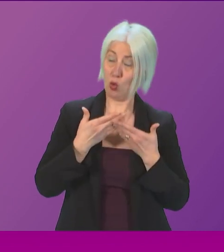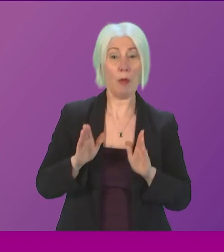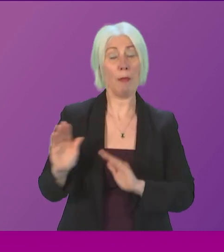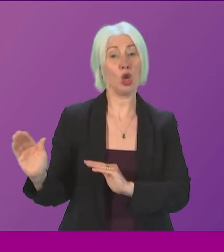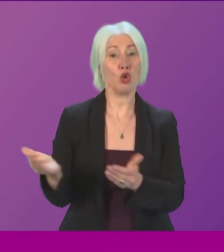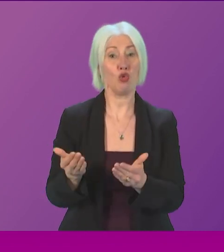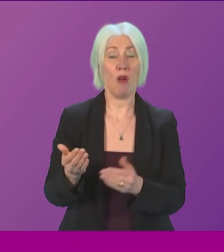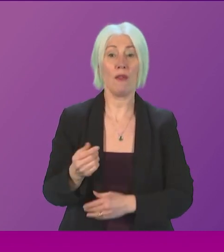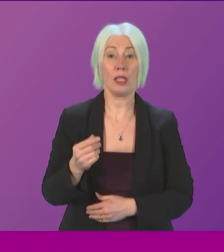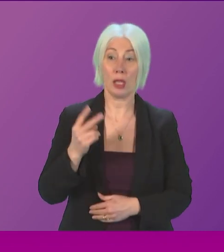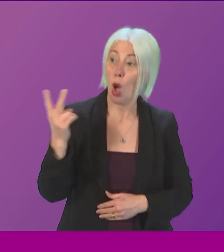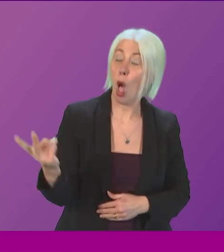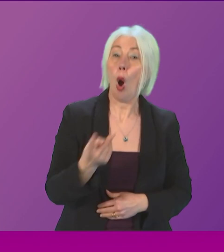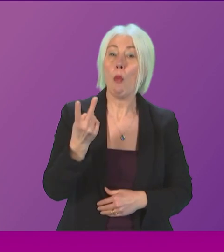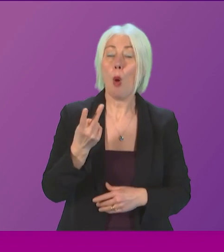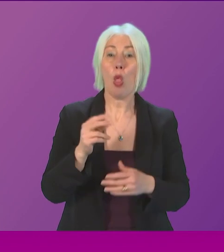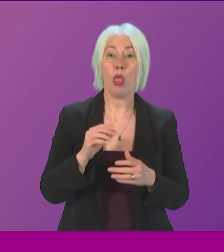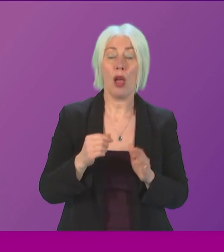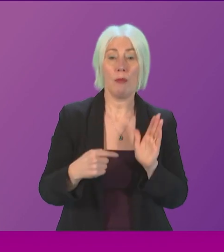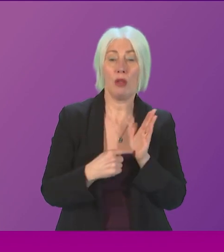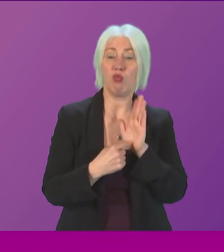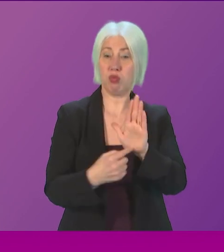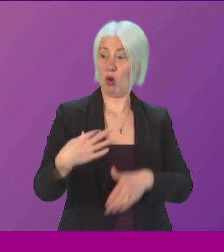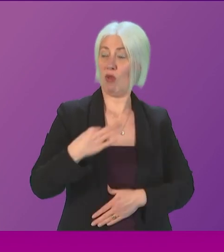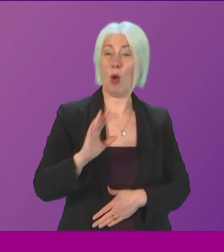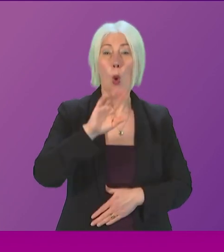Combined, they are patrons of more than 900 charities.